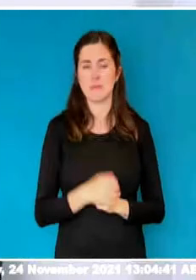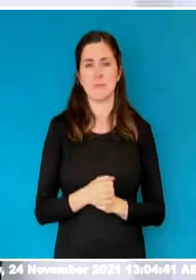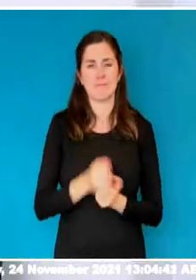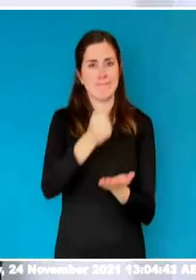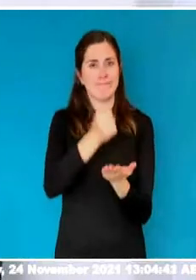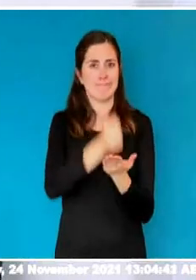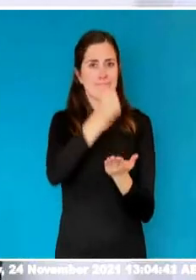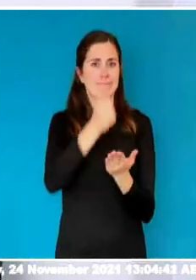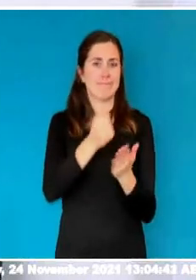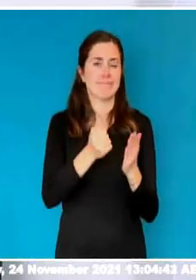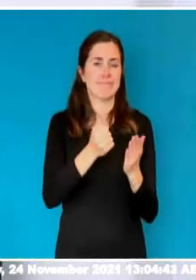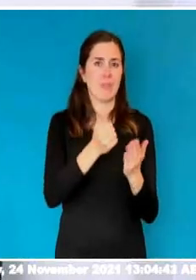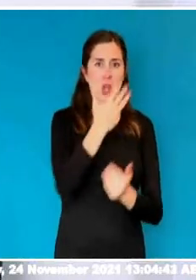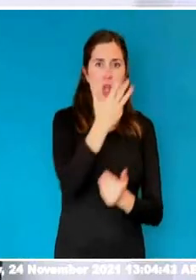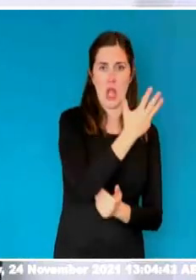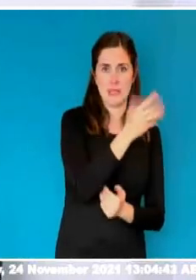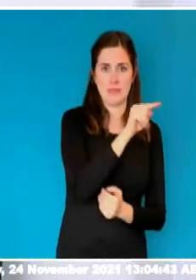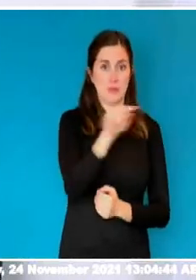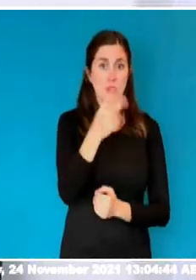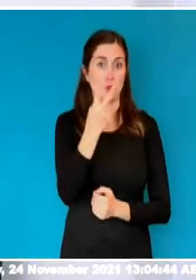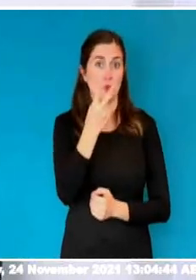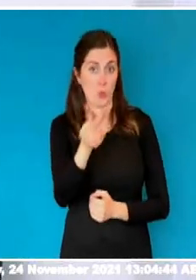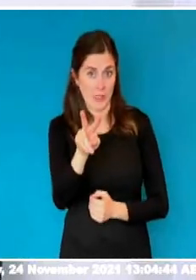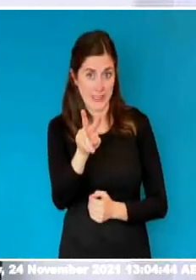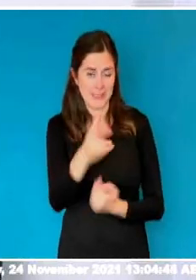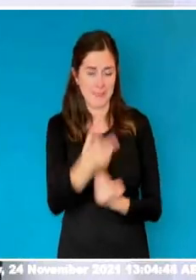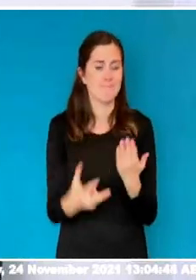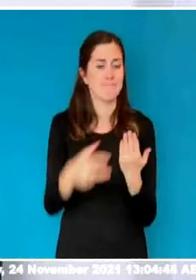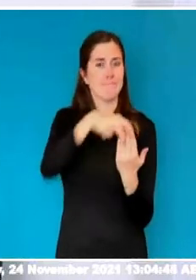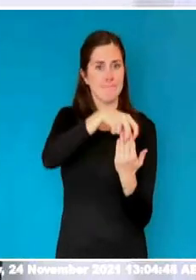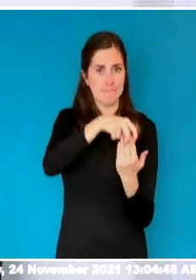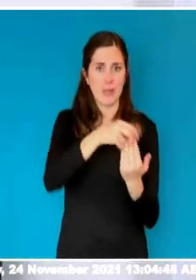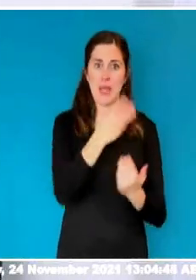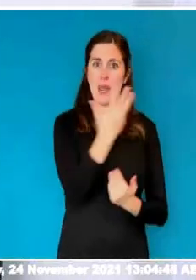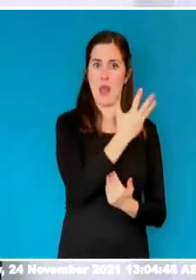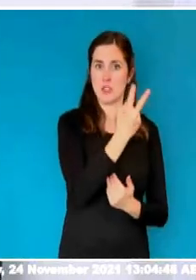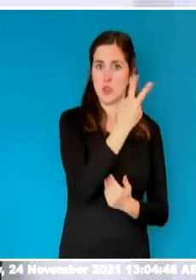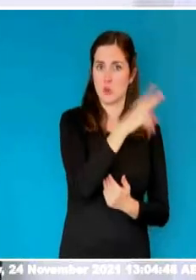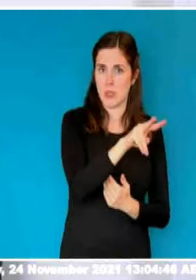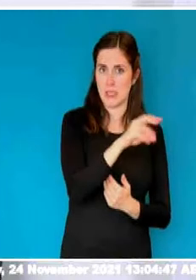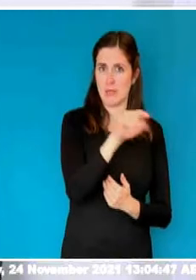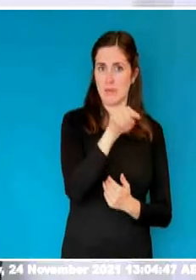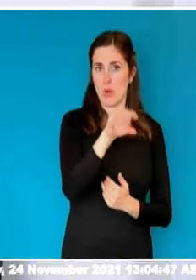19 20 with annexures 19 20.1 through to 19 20.5.